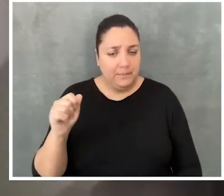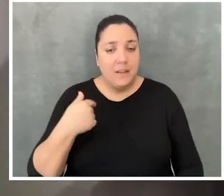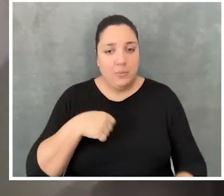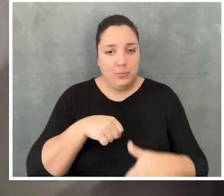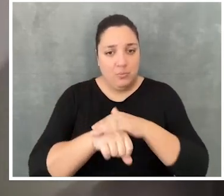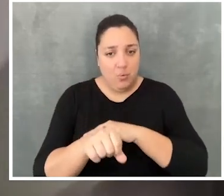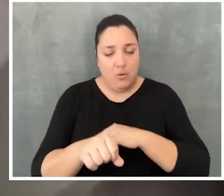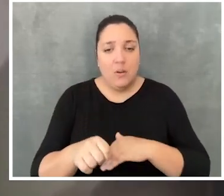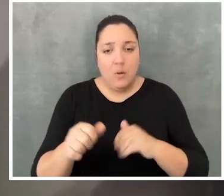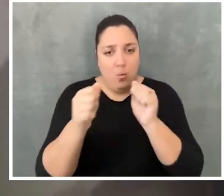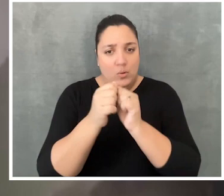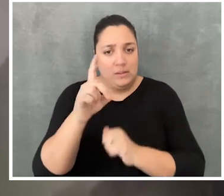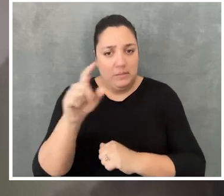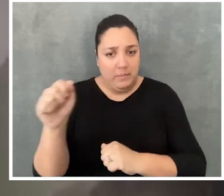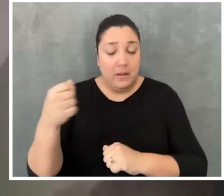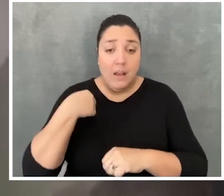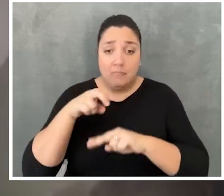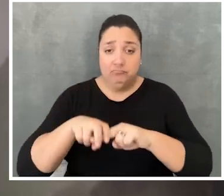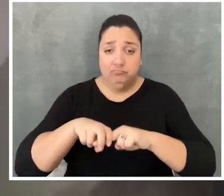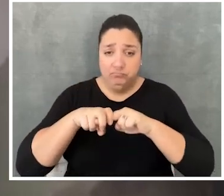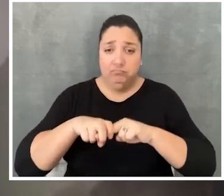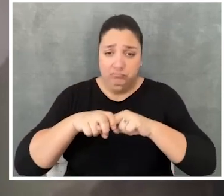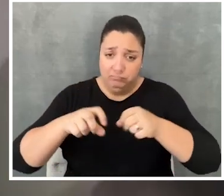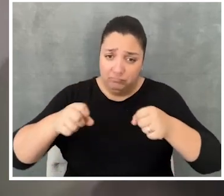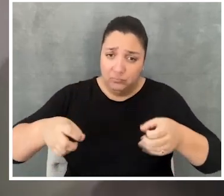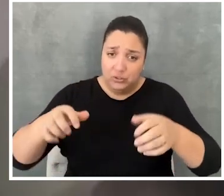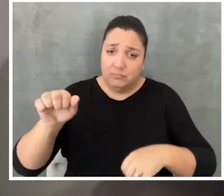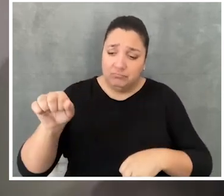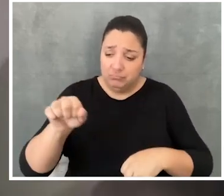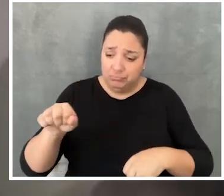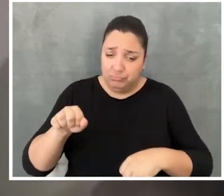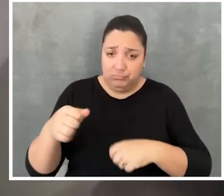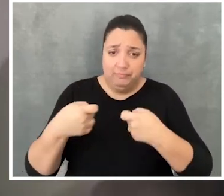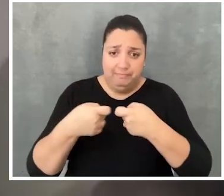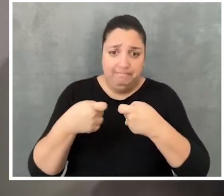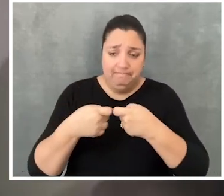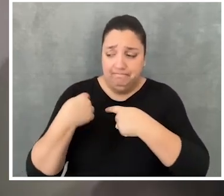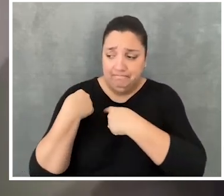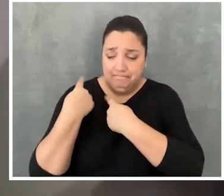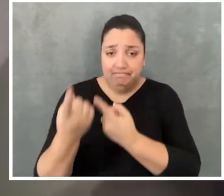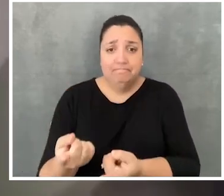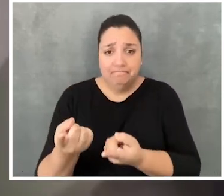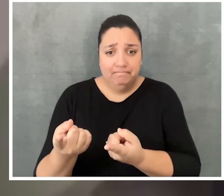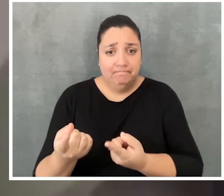and I'm a lifelong wheelchair user. So naturally I've been really interested